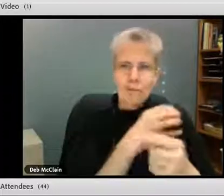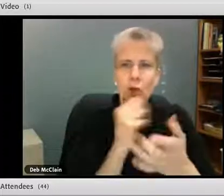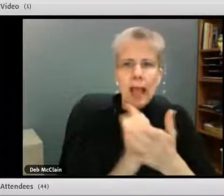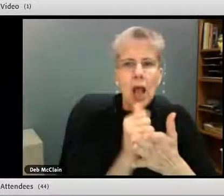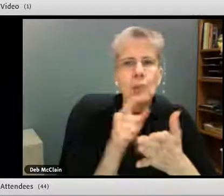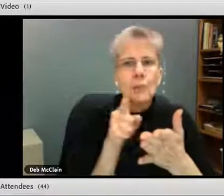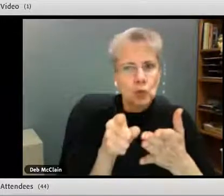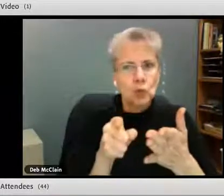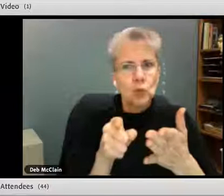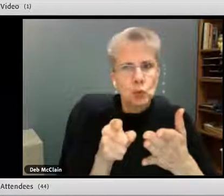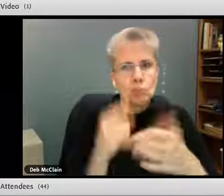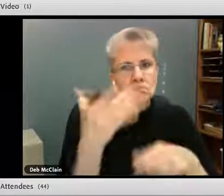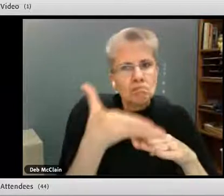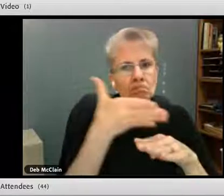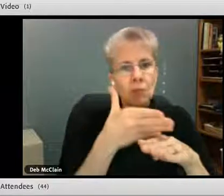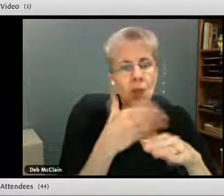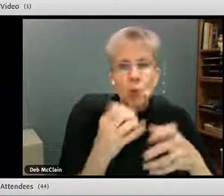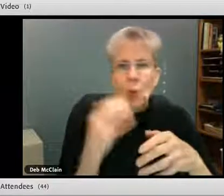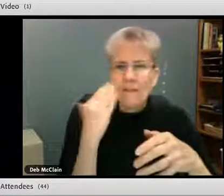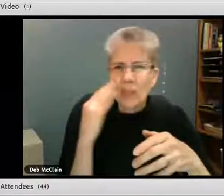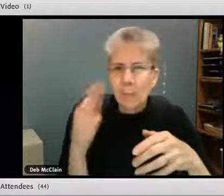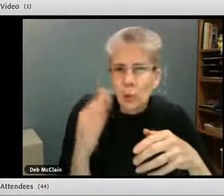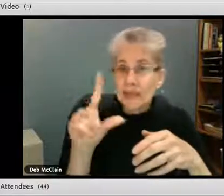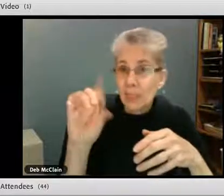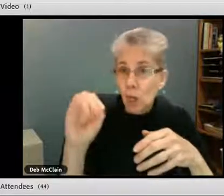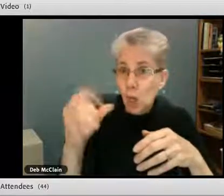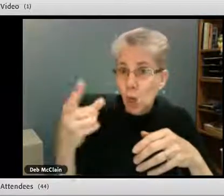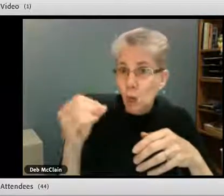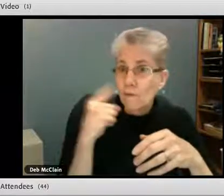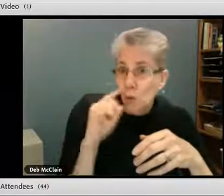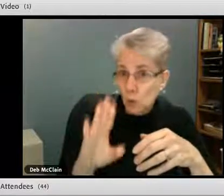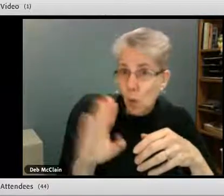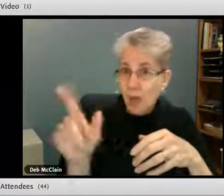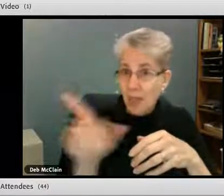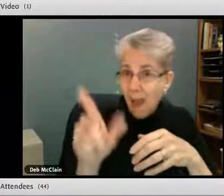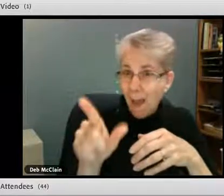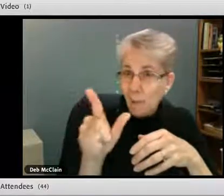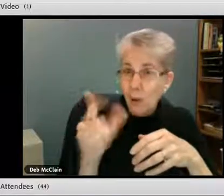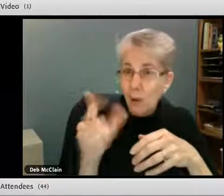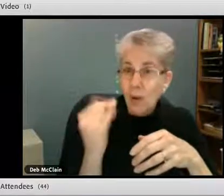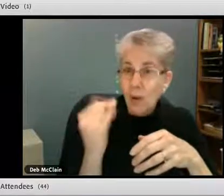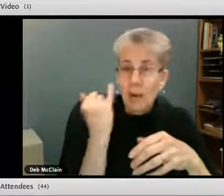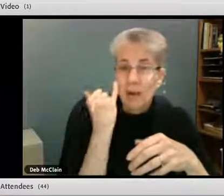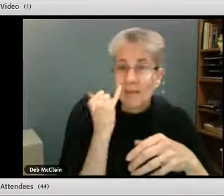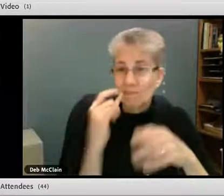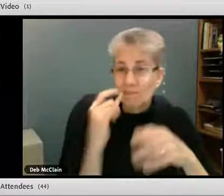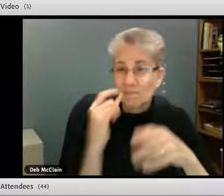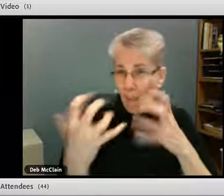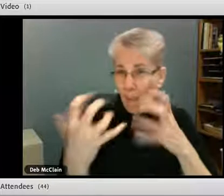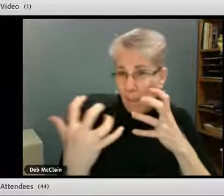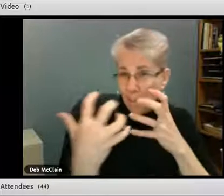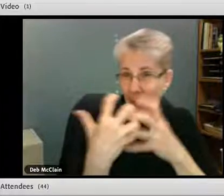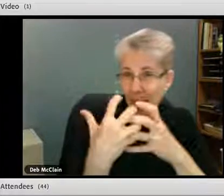that's in the logo for your library. Your library's logo into the thing, so you want to pull that out.